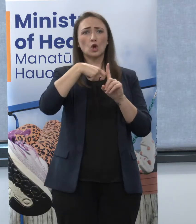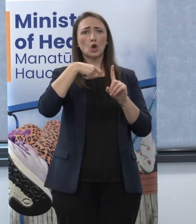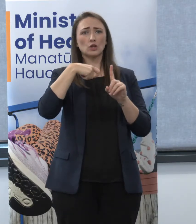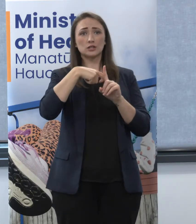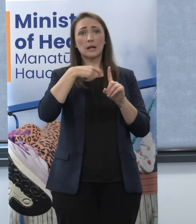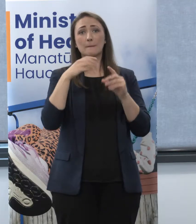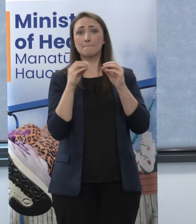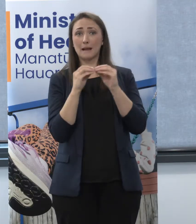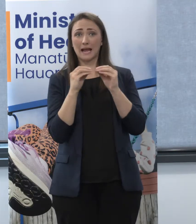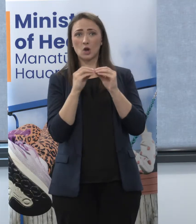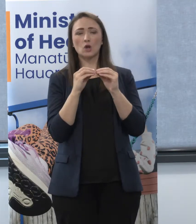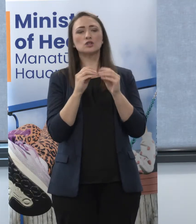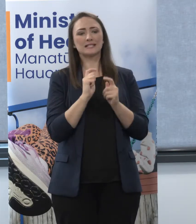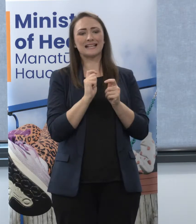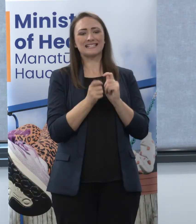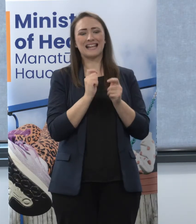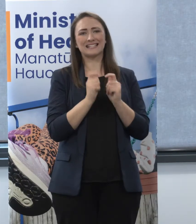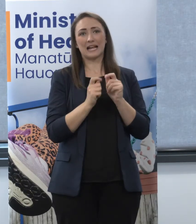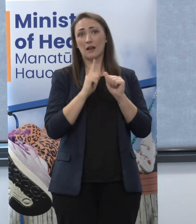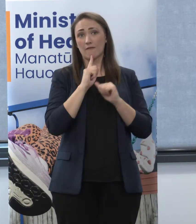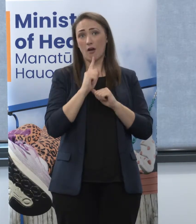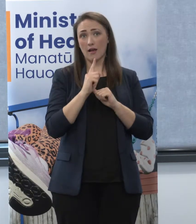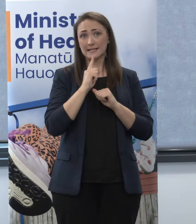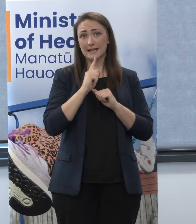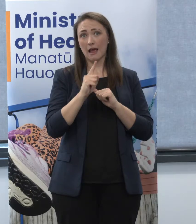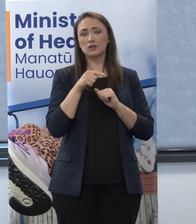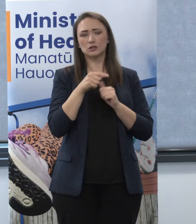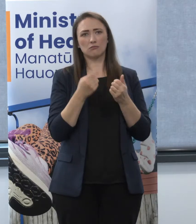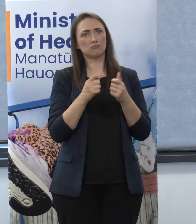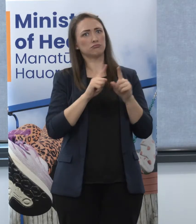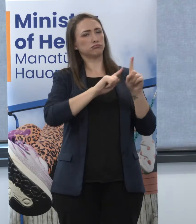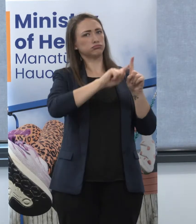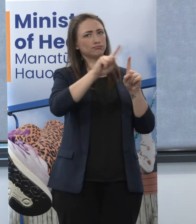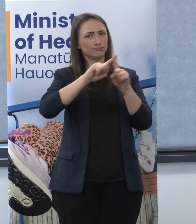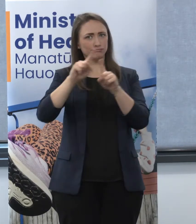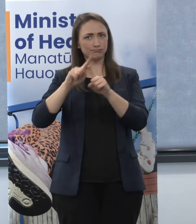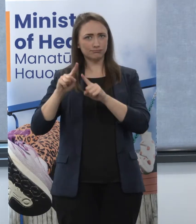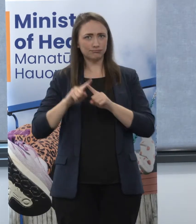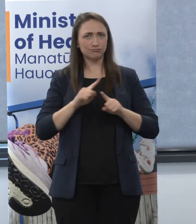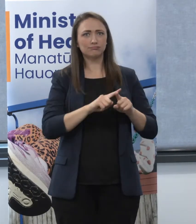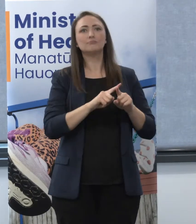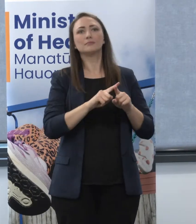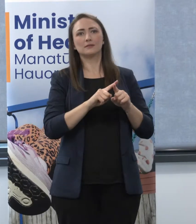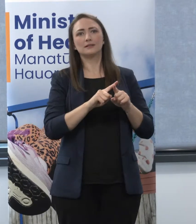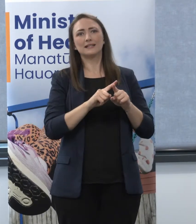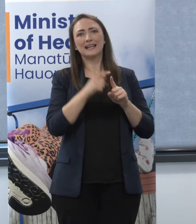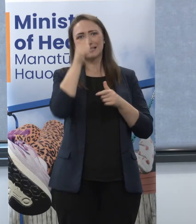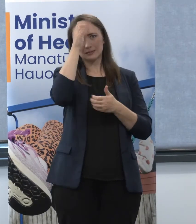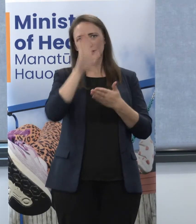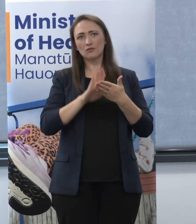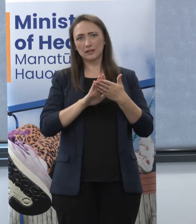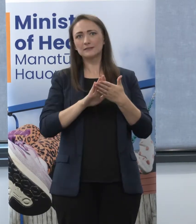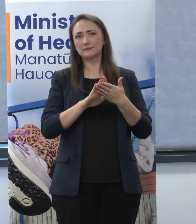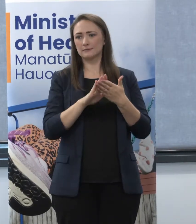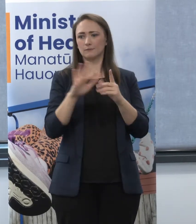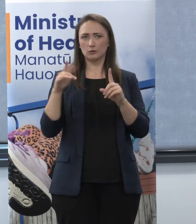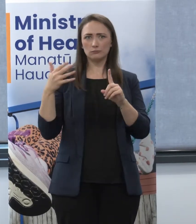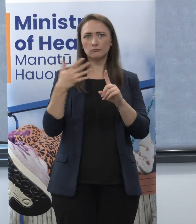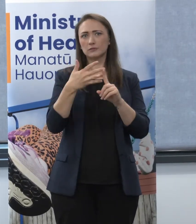To introduce Kirsten Beynon, ouch Chief Testing Advisor, she has a wide range of laboratory experience over many years in